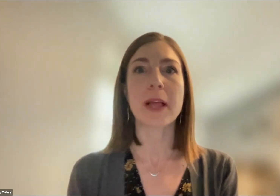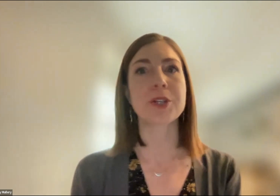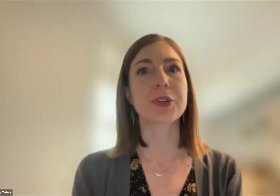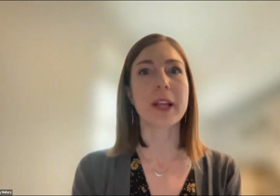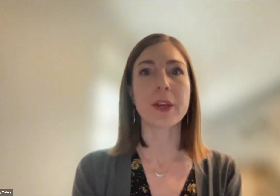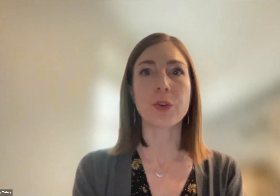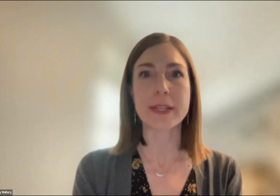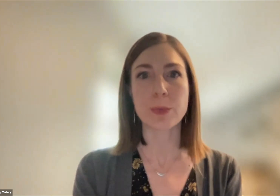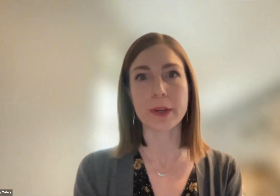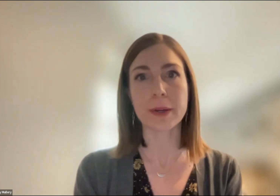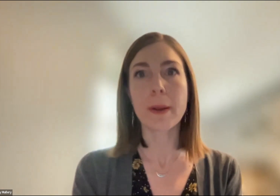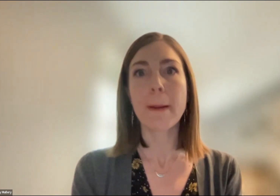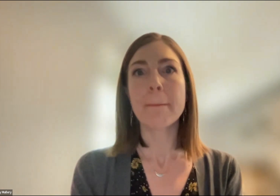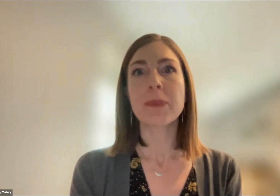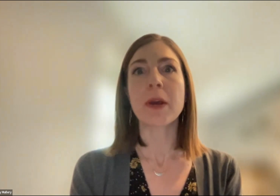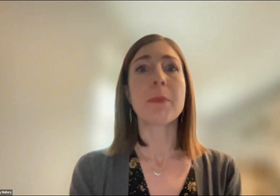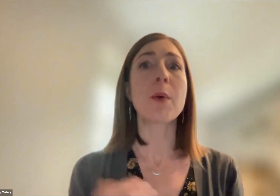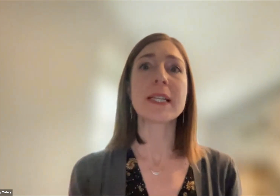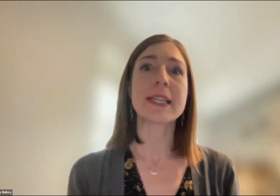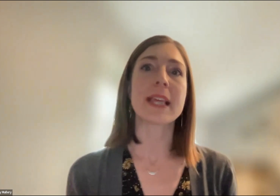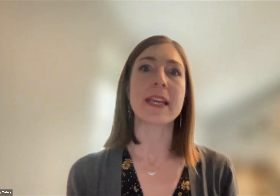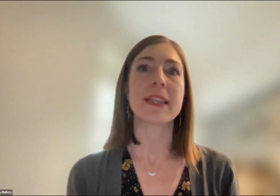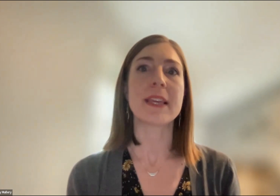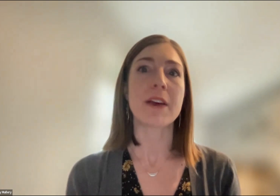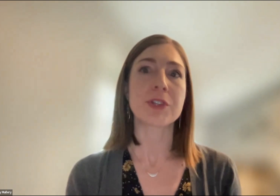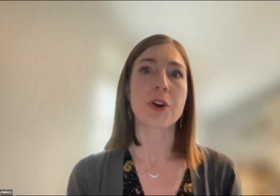Wearing a black shirt and gray sweater.